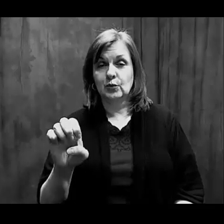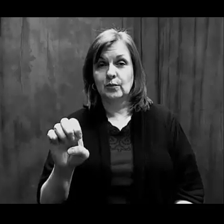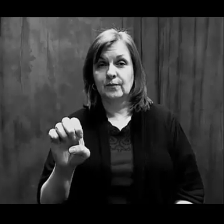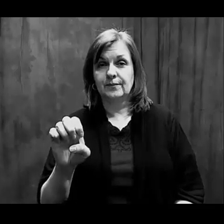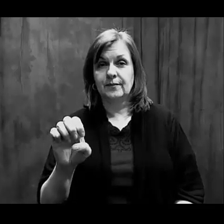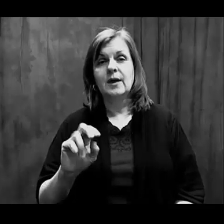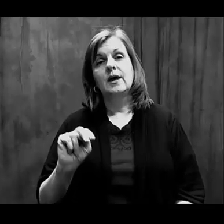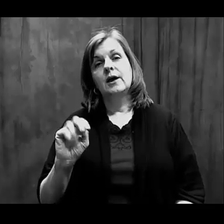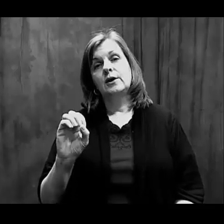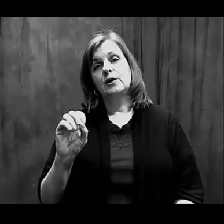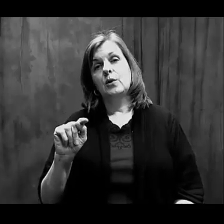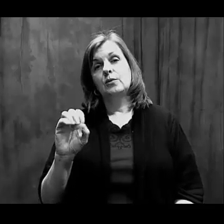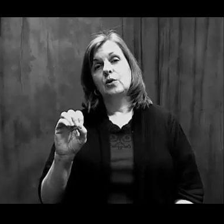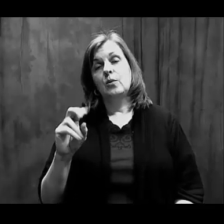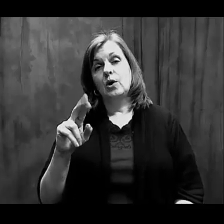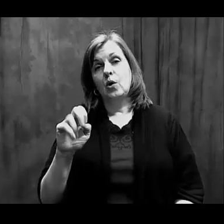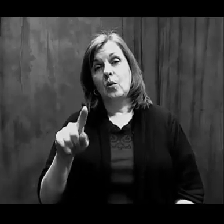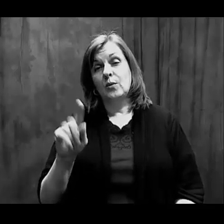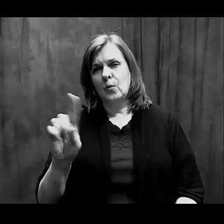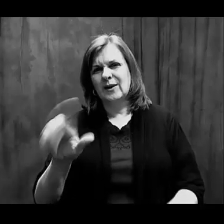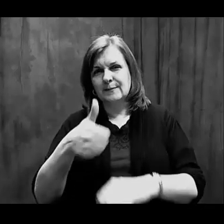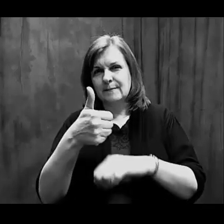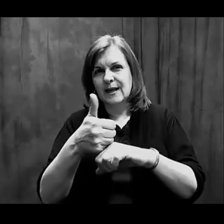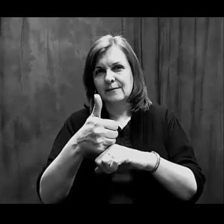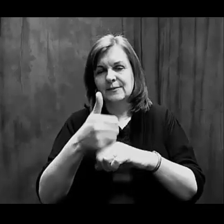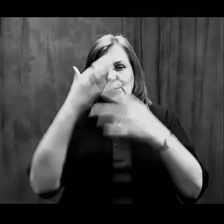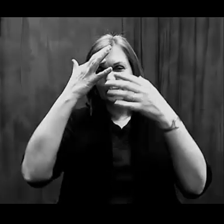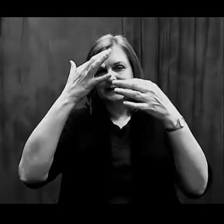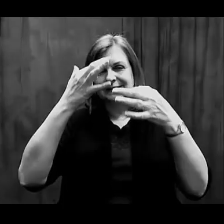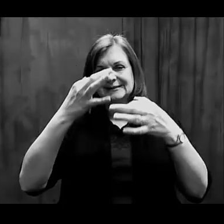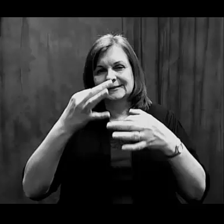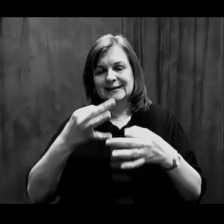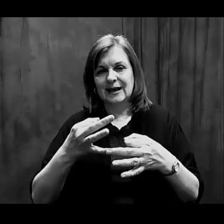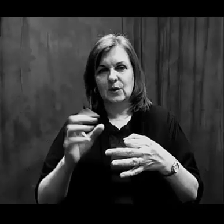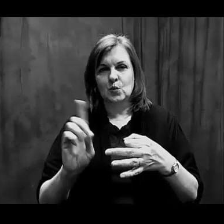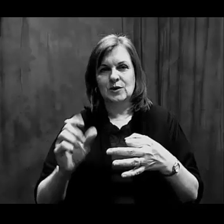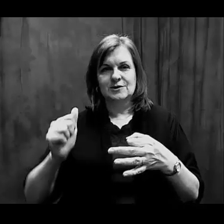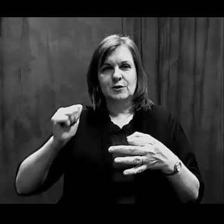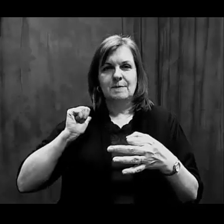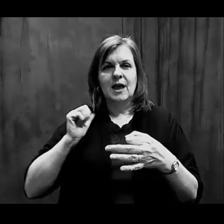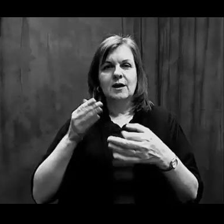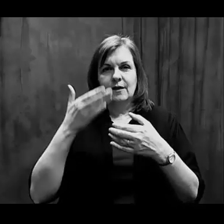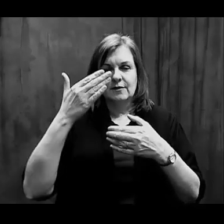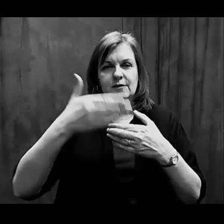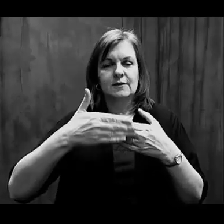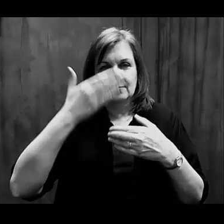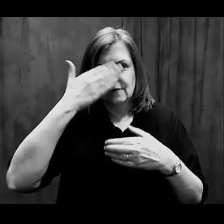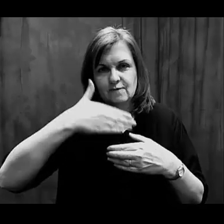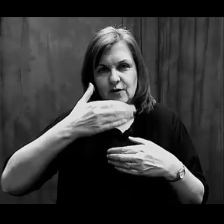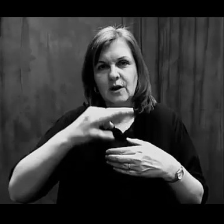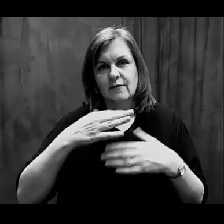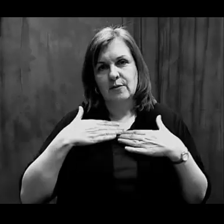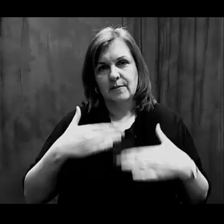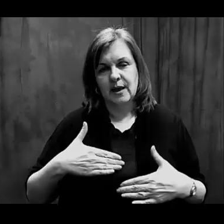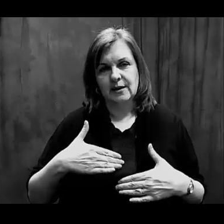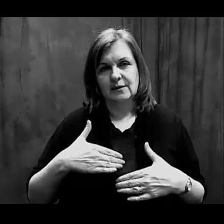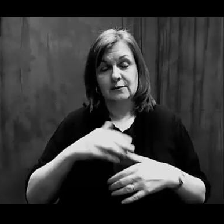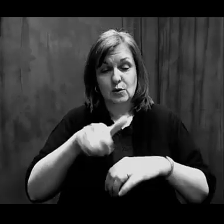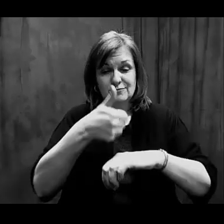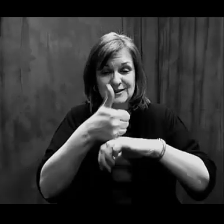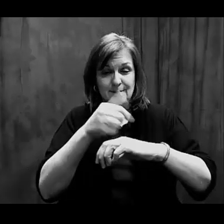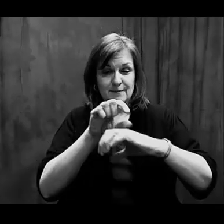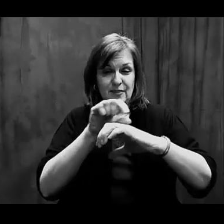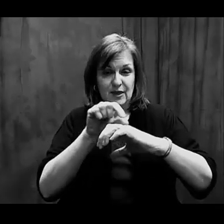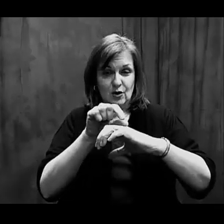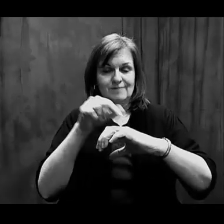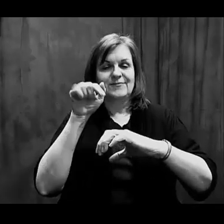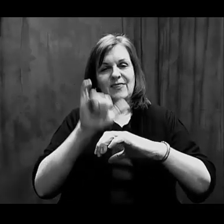the notochord placement will form this axis of the body that I referred to giving you a dorsal